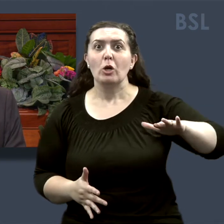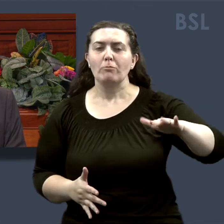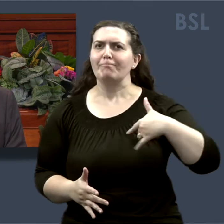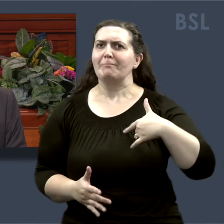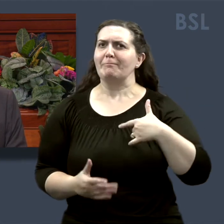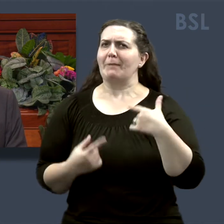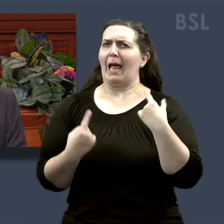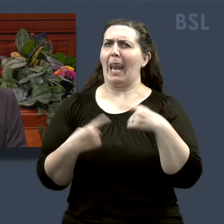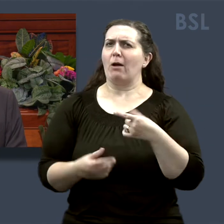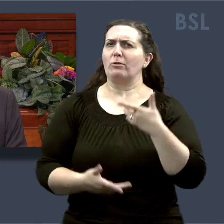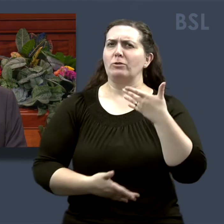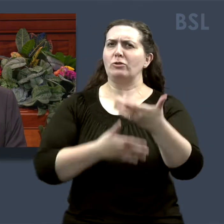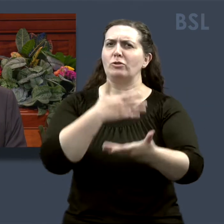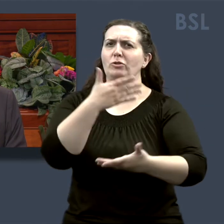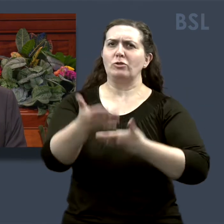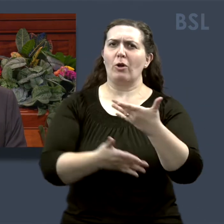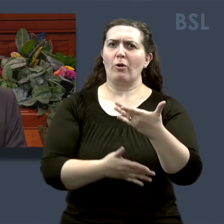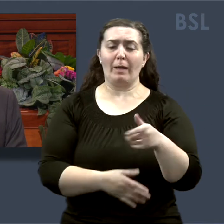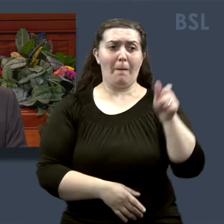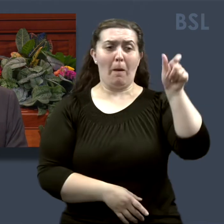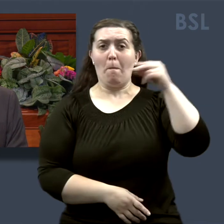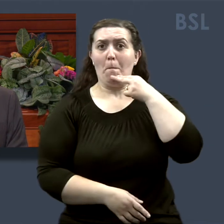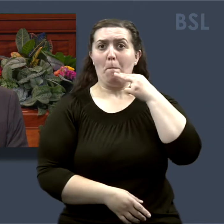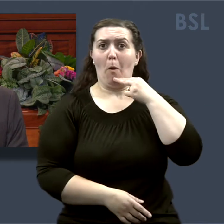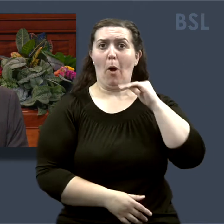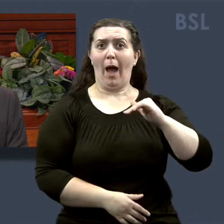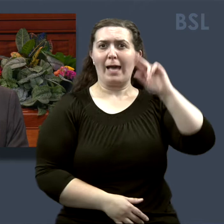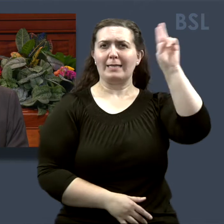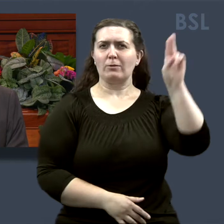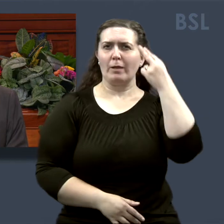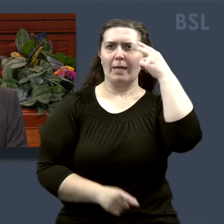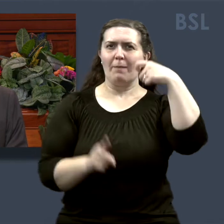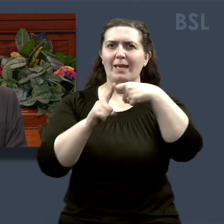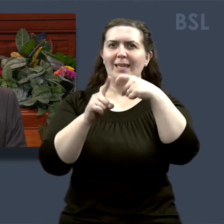Allow me to share a story about a high school student, Kevin,